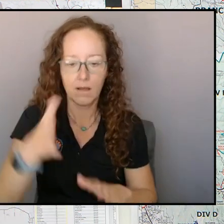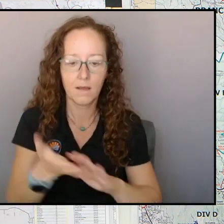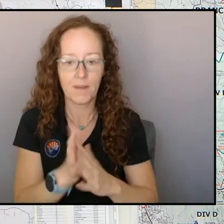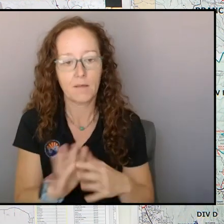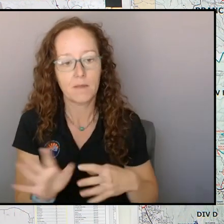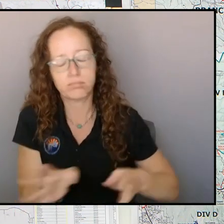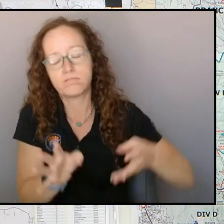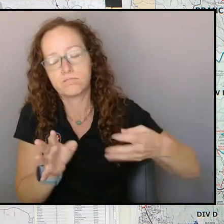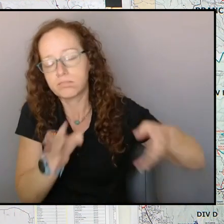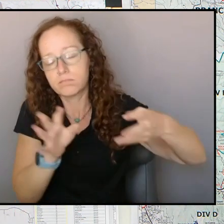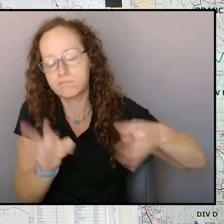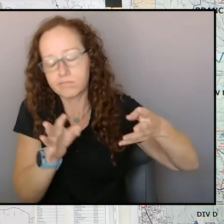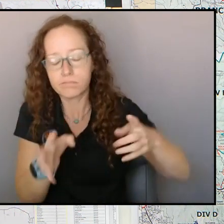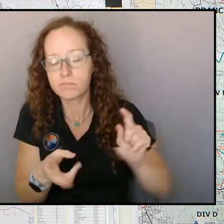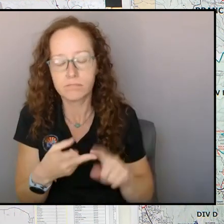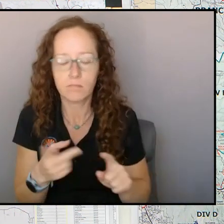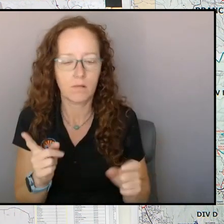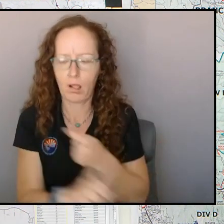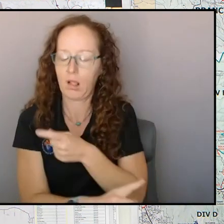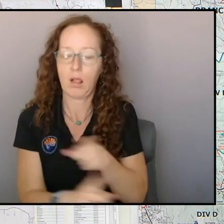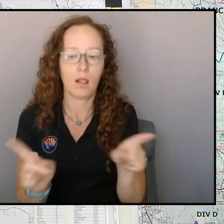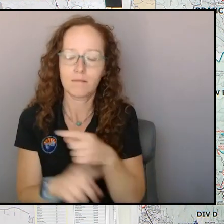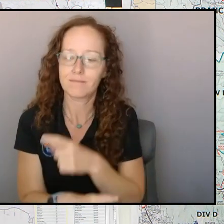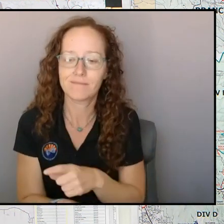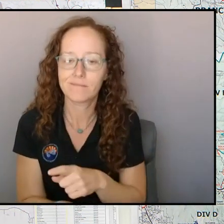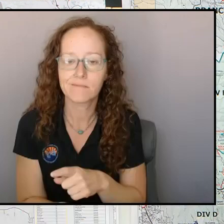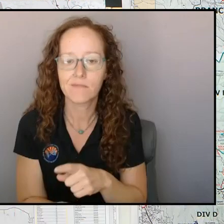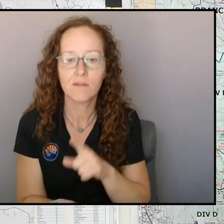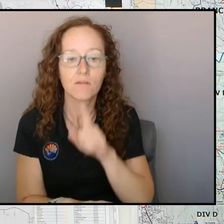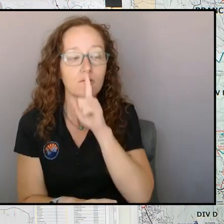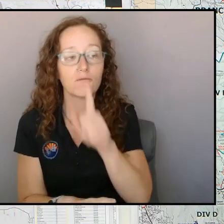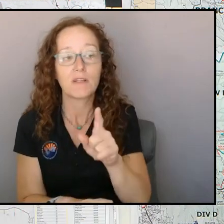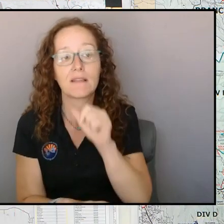necessarily a part of a storm collapse. So we'll see a bit of